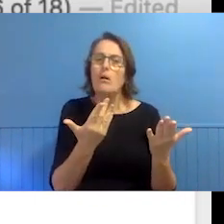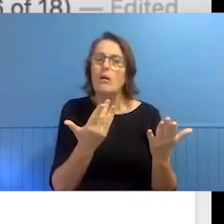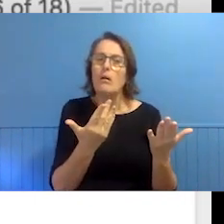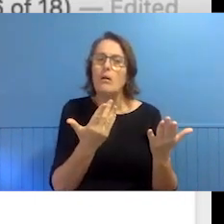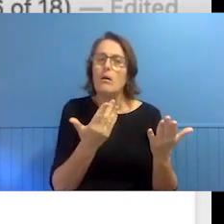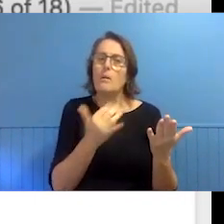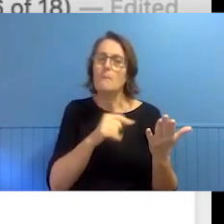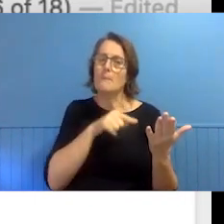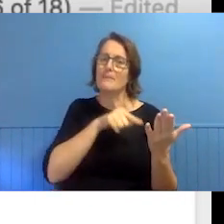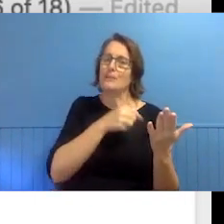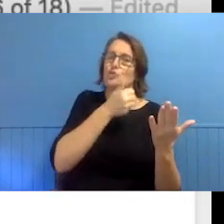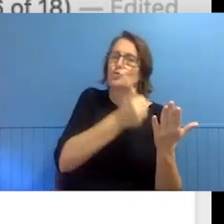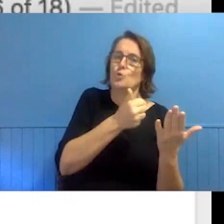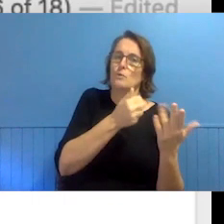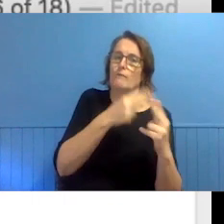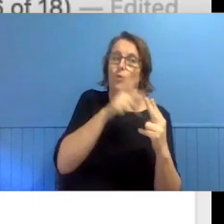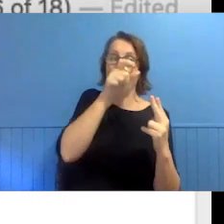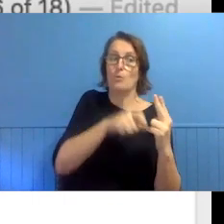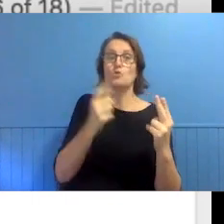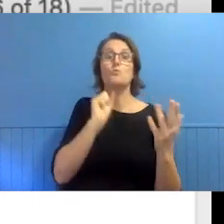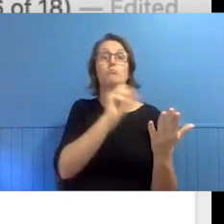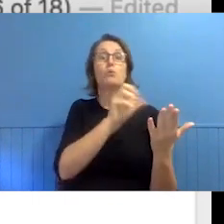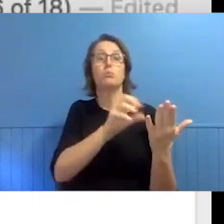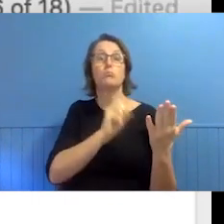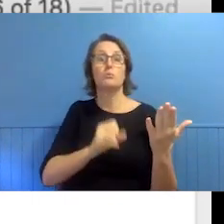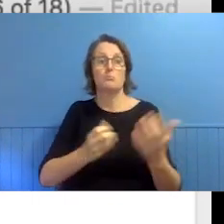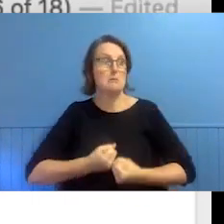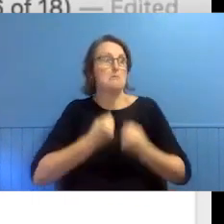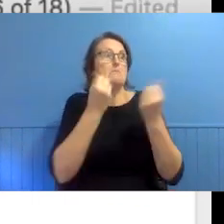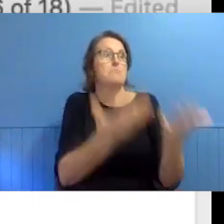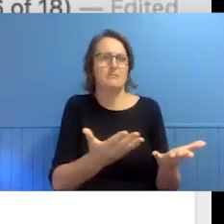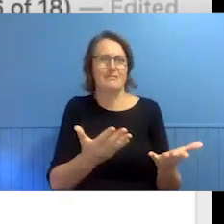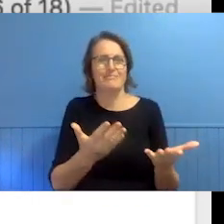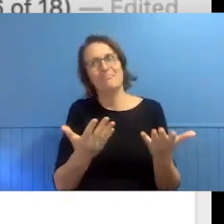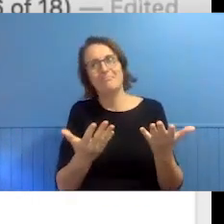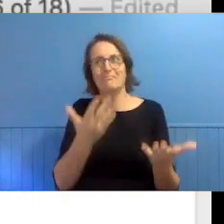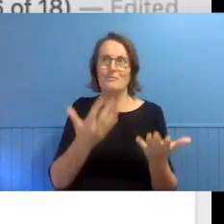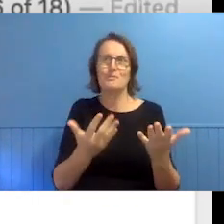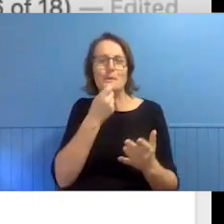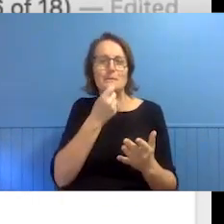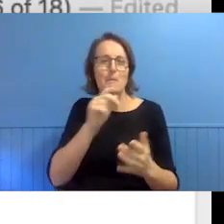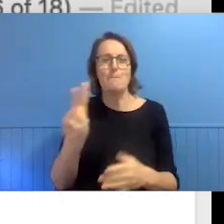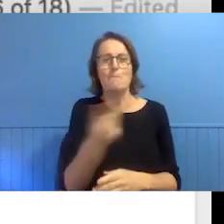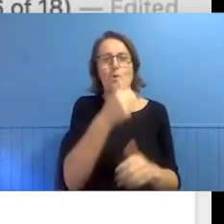view in a way. Things can be both good and bad. In terms of reaching